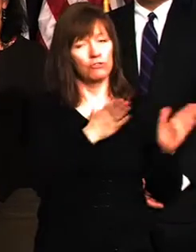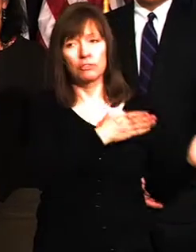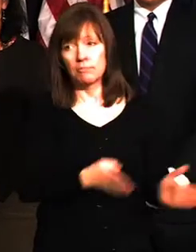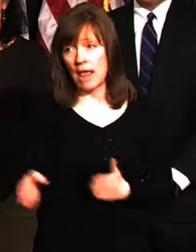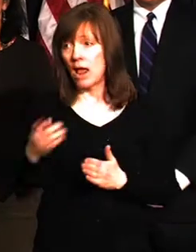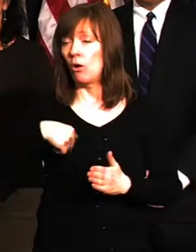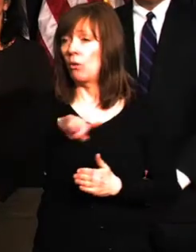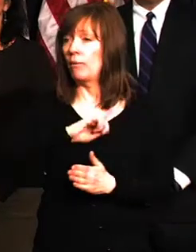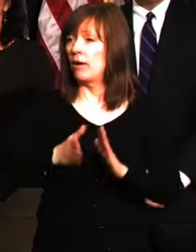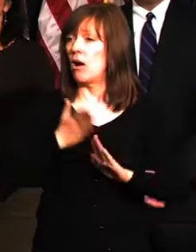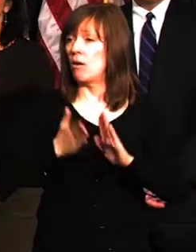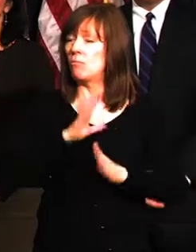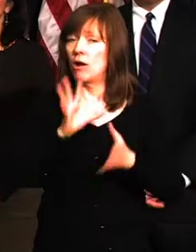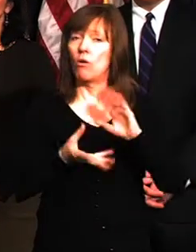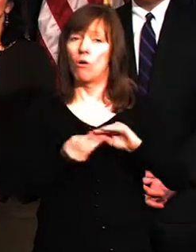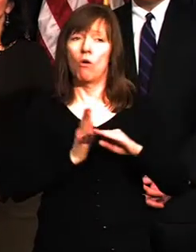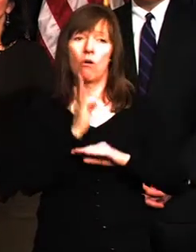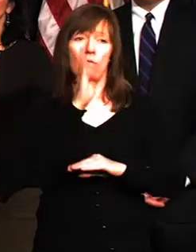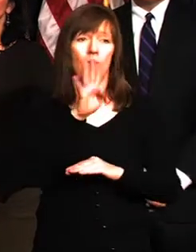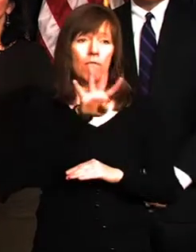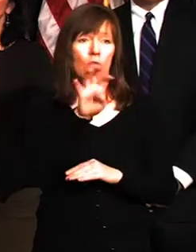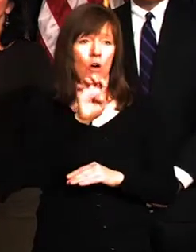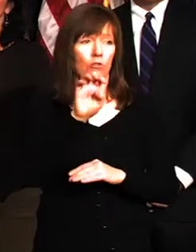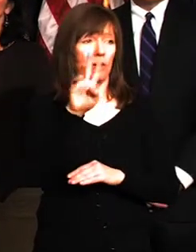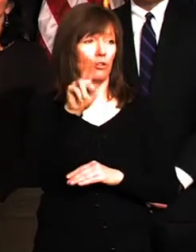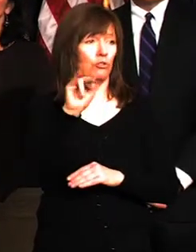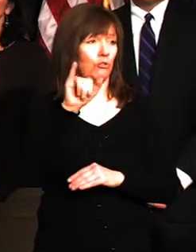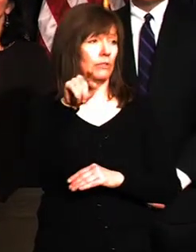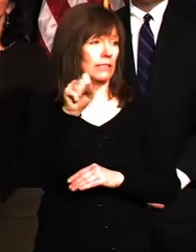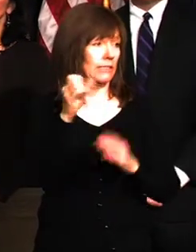operate over 400 units of permanent supportive housing in greater Boston and we also operate about